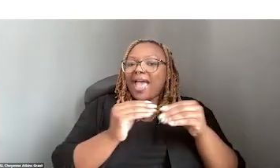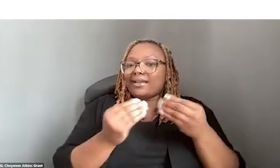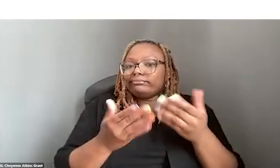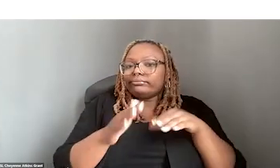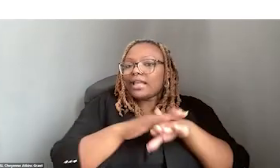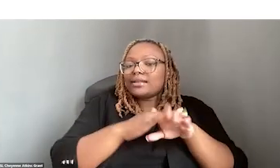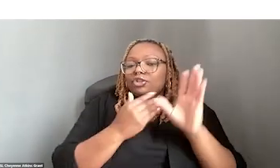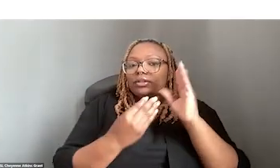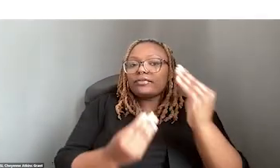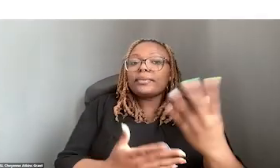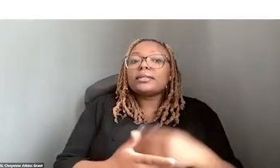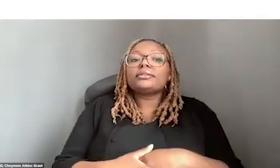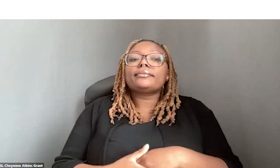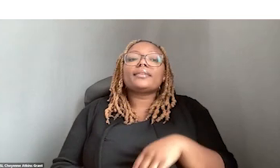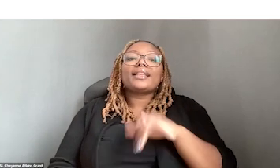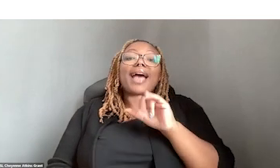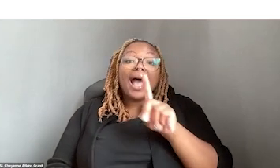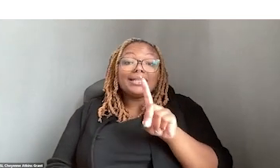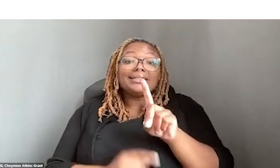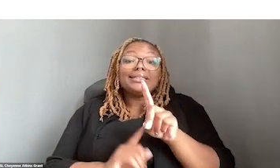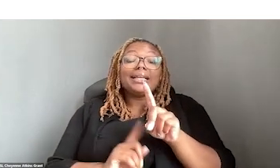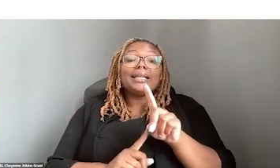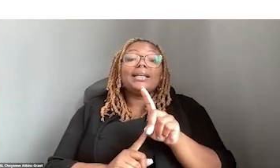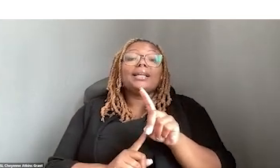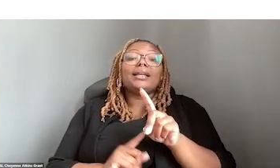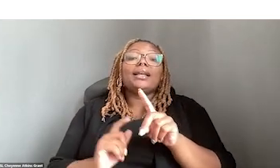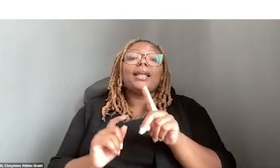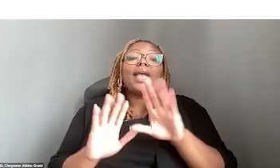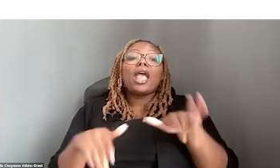The ID part of it is it provides you with a persistent identifier --